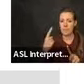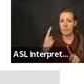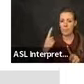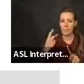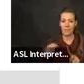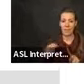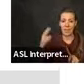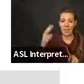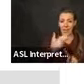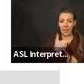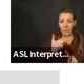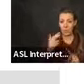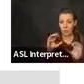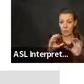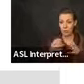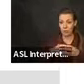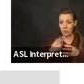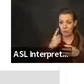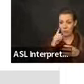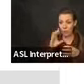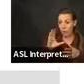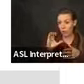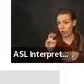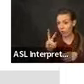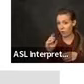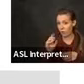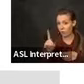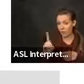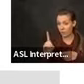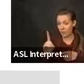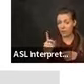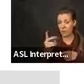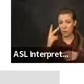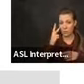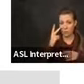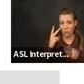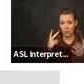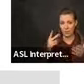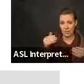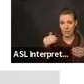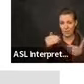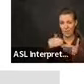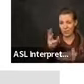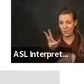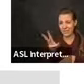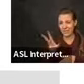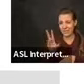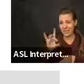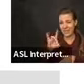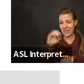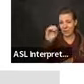groups for Kova to come, you can see that almost 68% of eligible 65